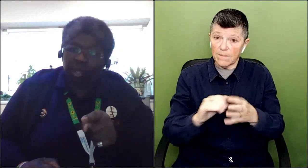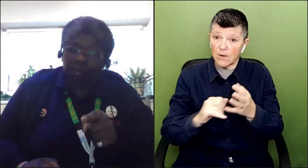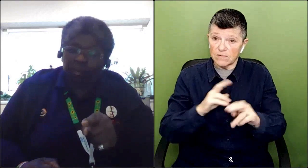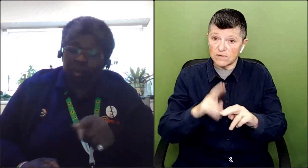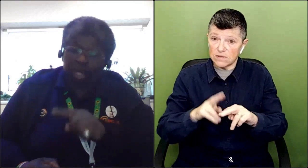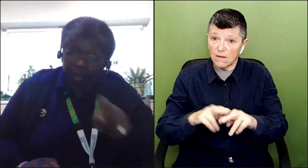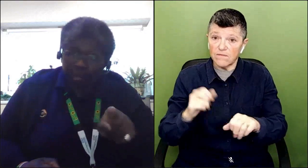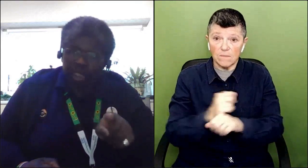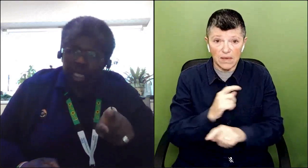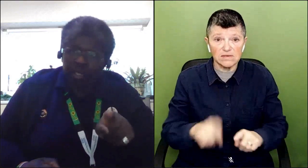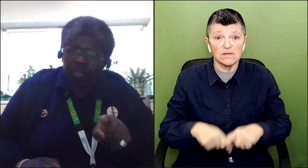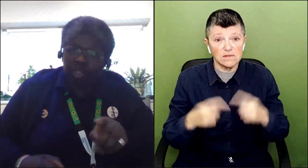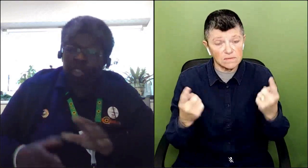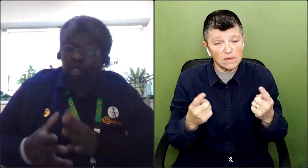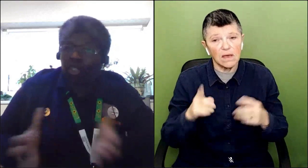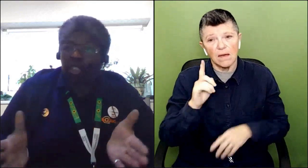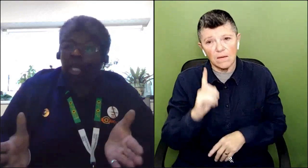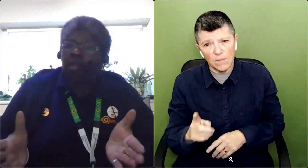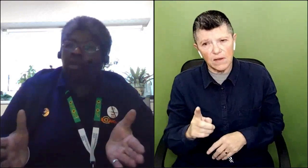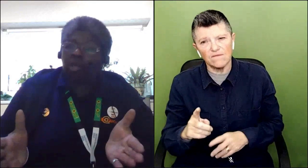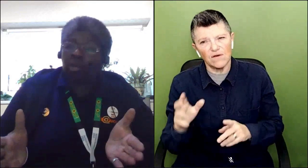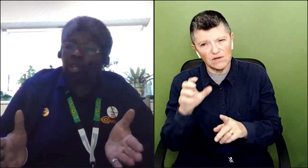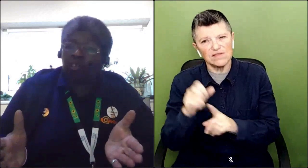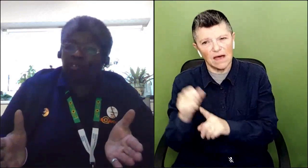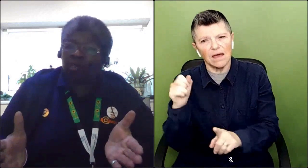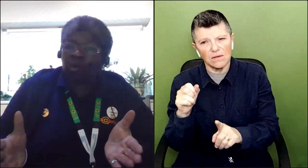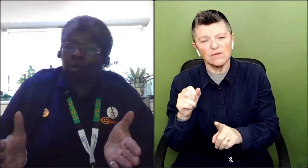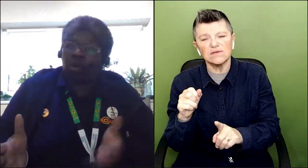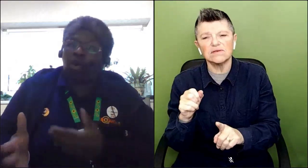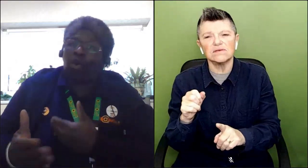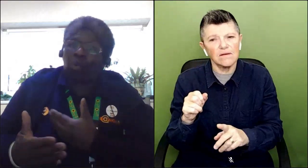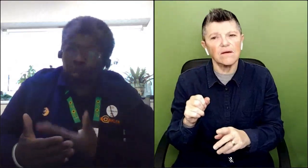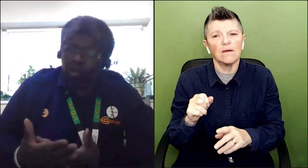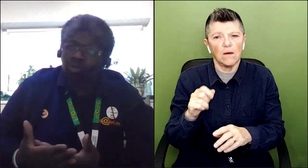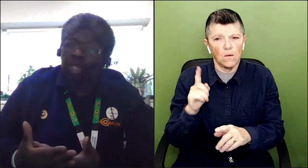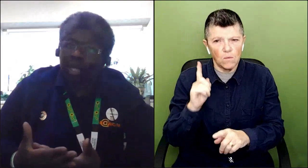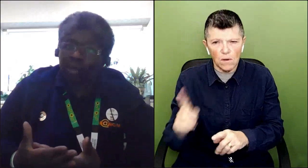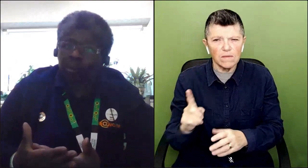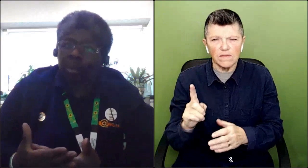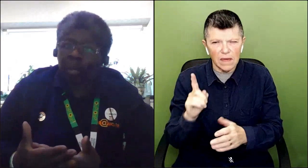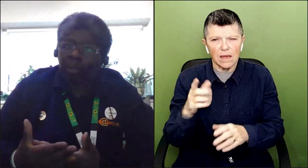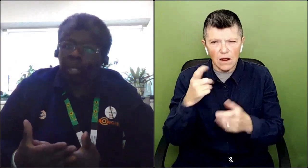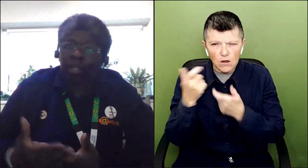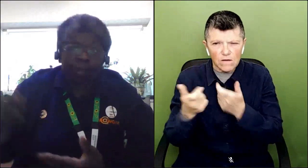But when it comes to diagnosis, a lot of the time they are looking for what's written out on paper.